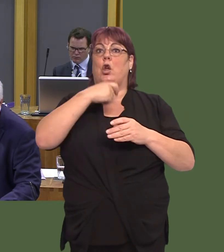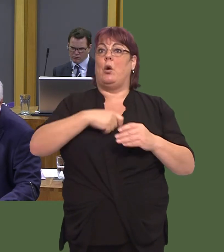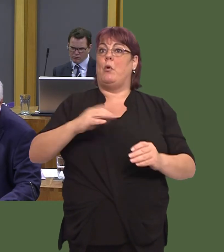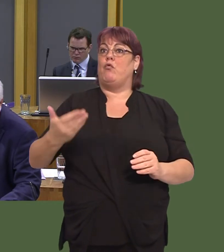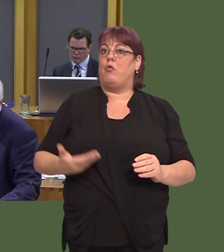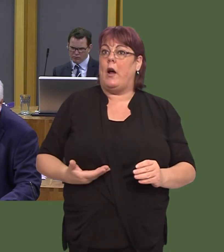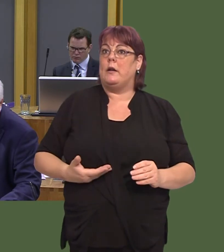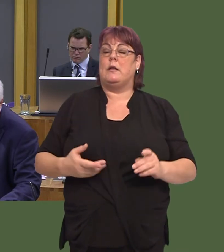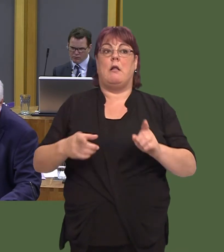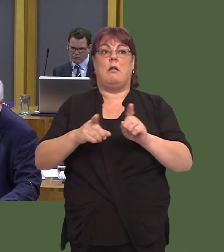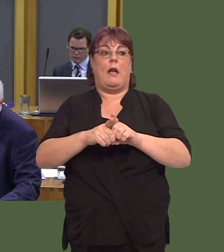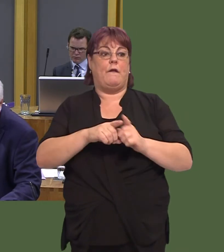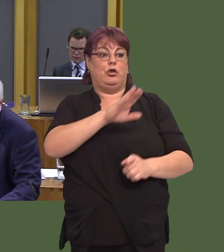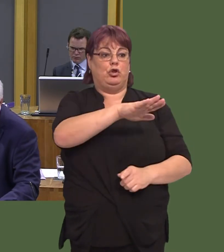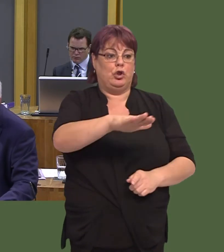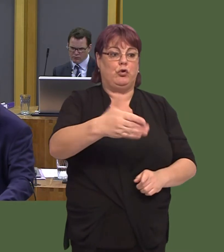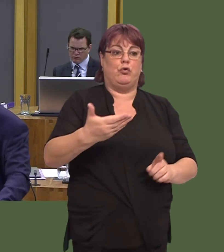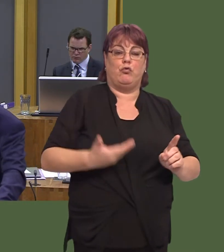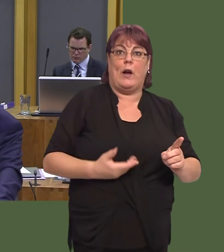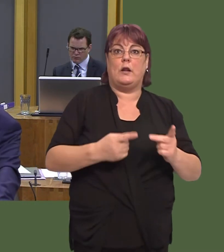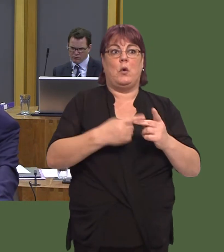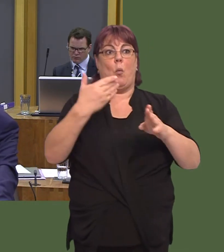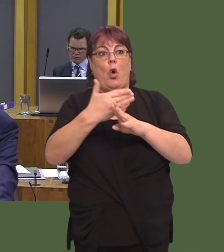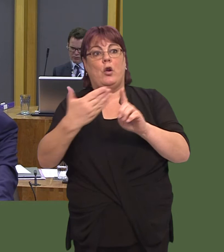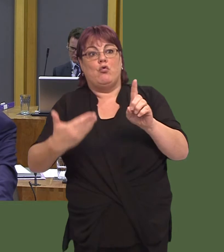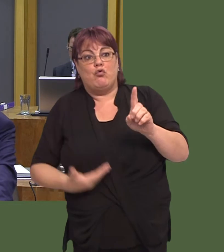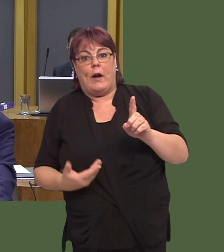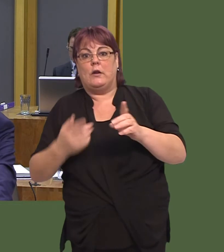of the child, workersí rights and discriminationócould be scrapped.